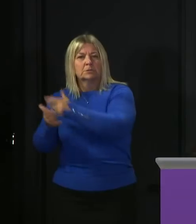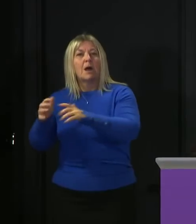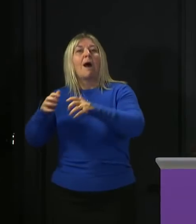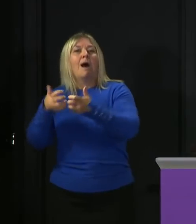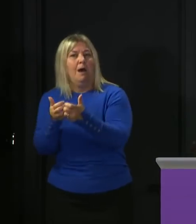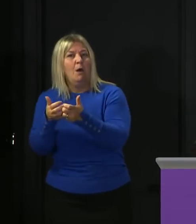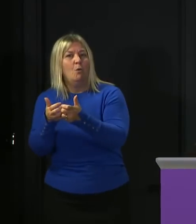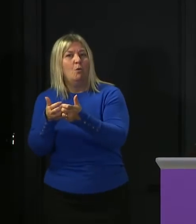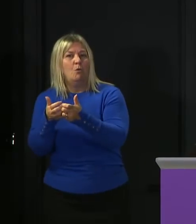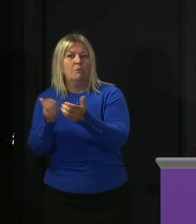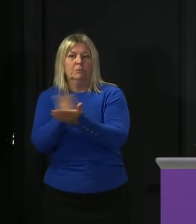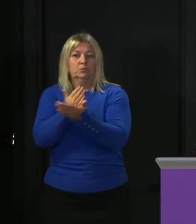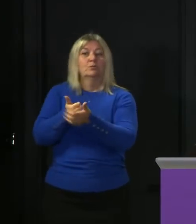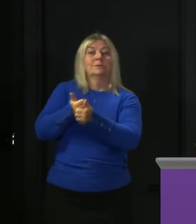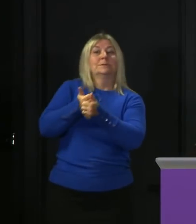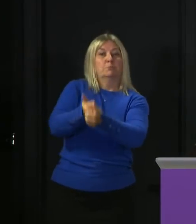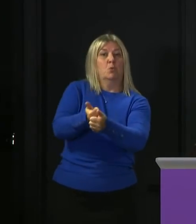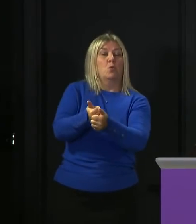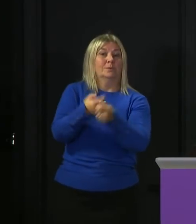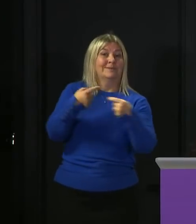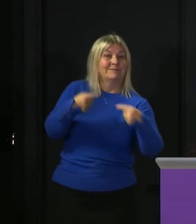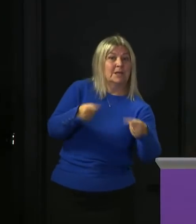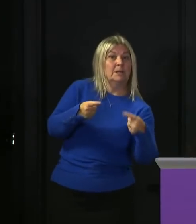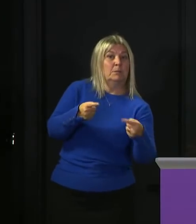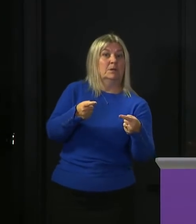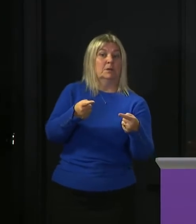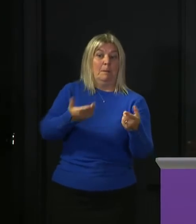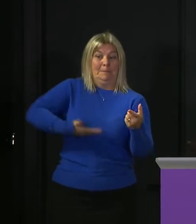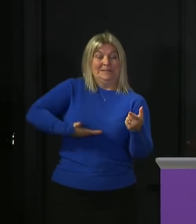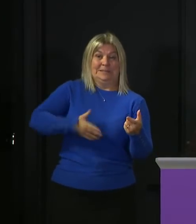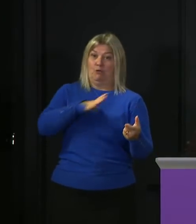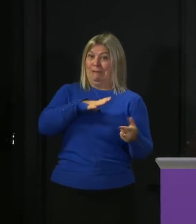support for businesses that are already affected. And of course one of the conversations that I'm